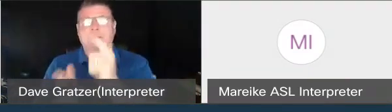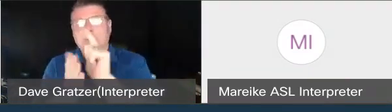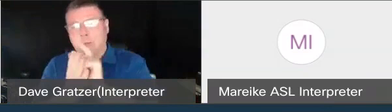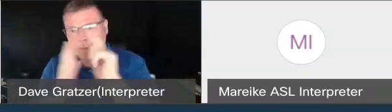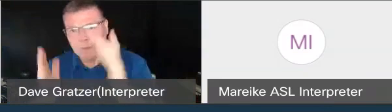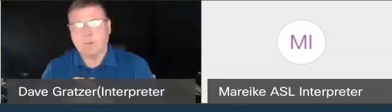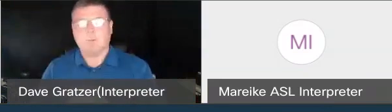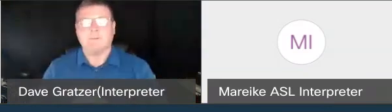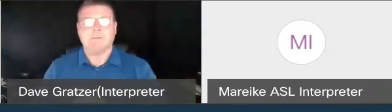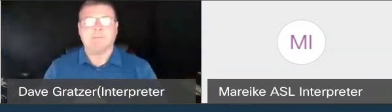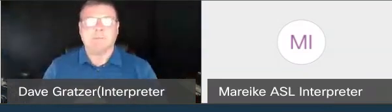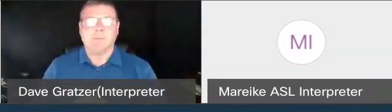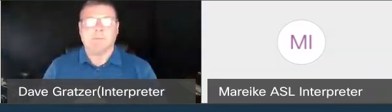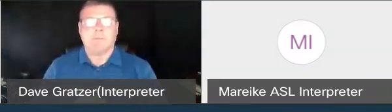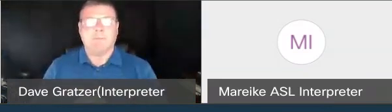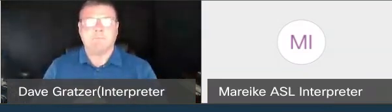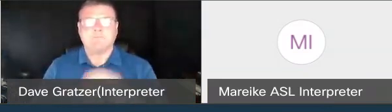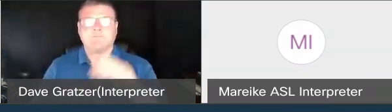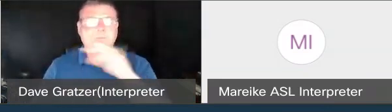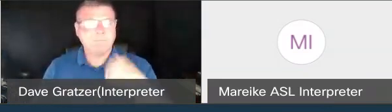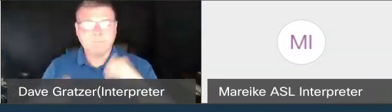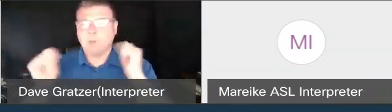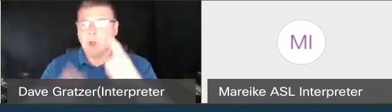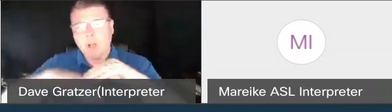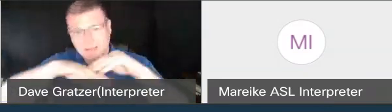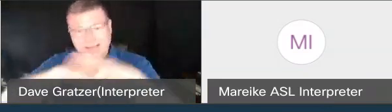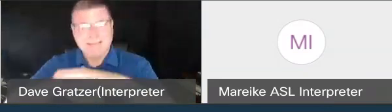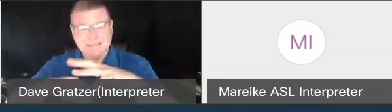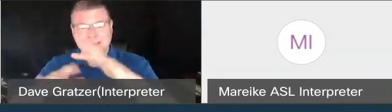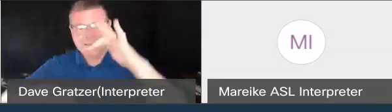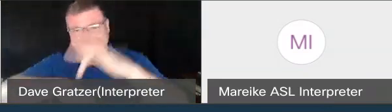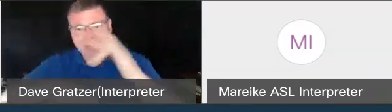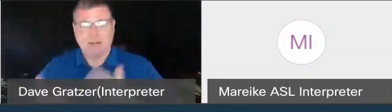We all, uh, touch the life of this individual and really, there's no solving the problem